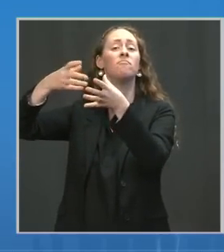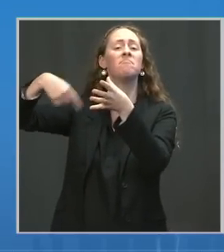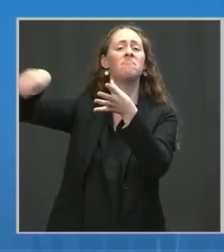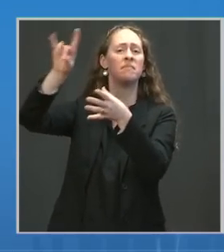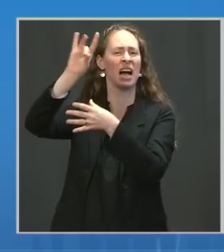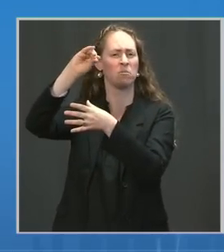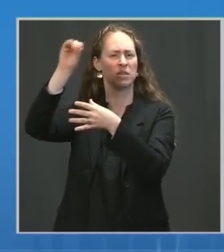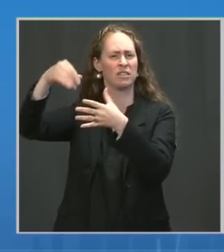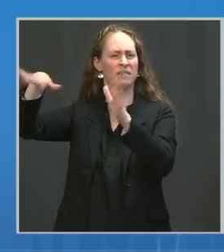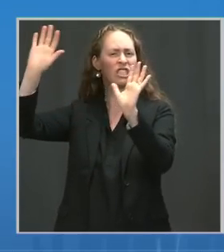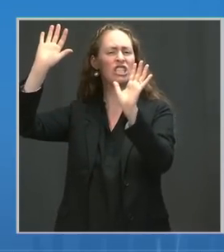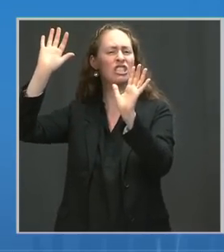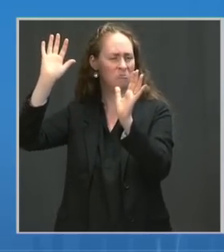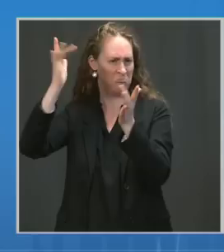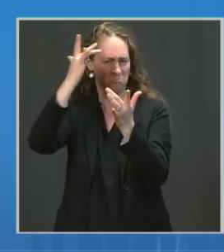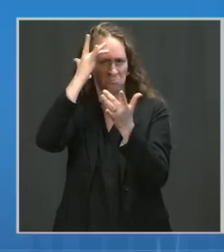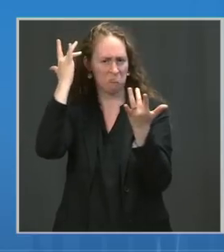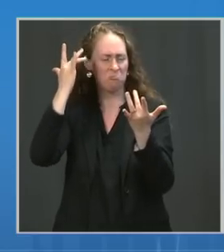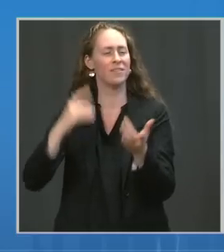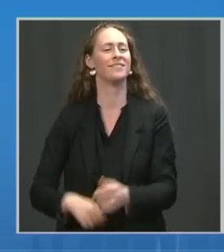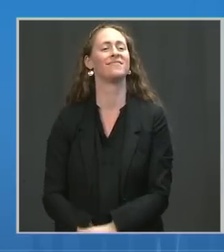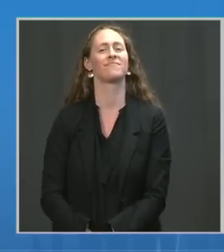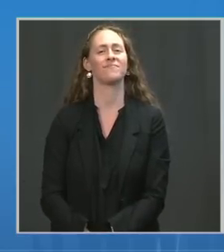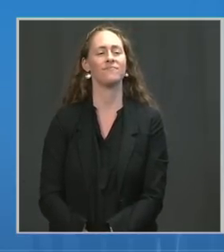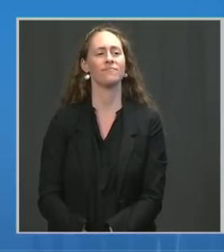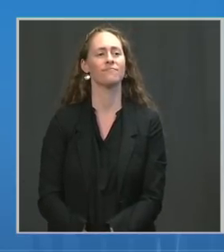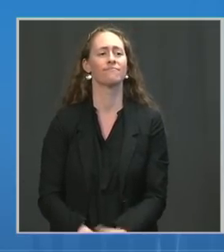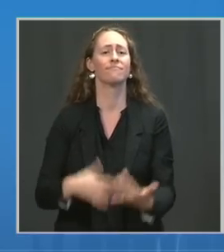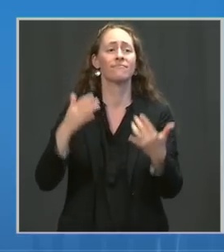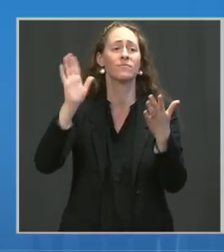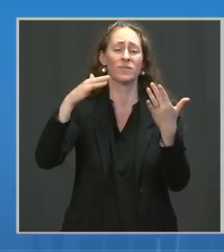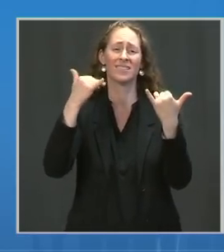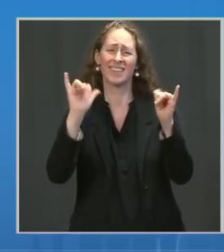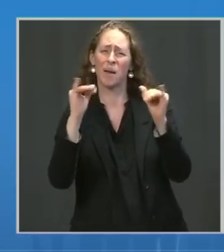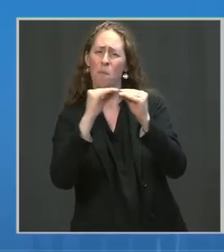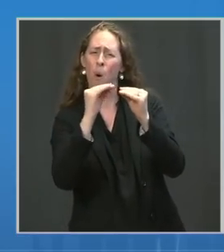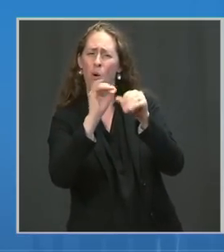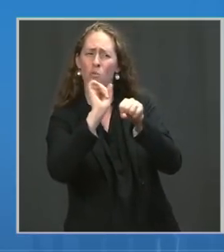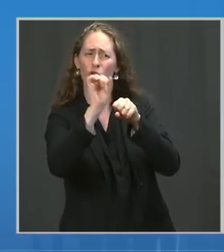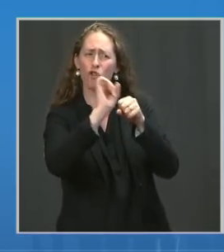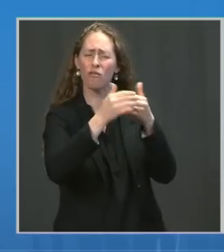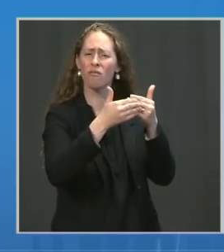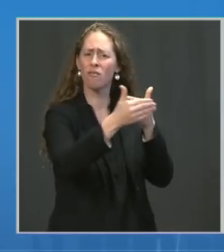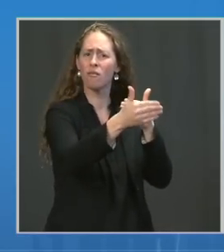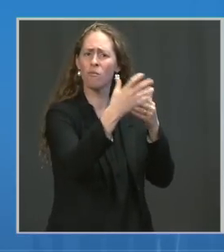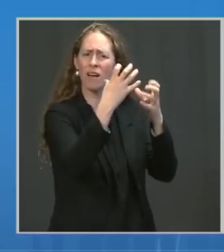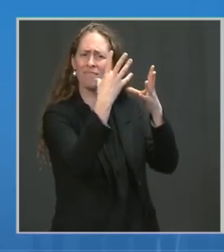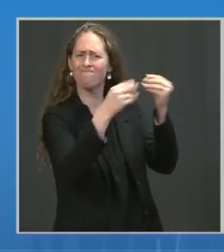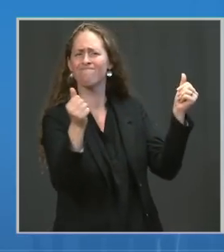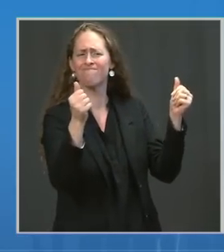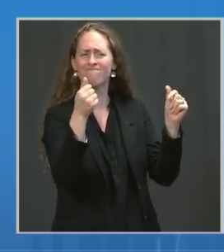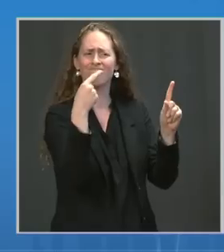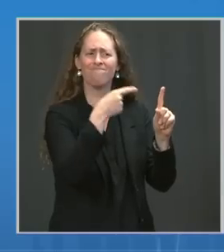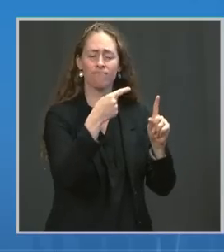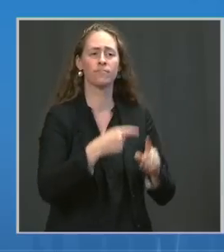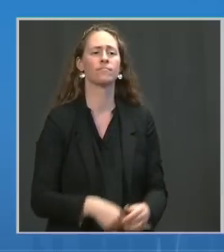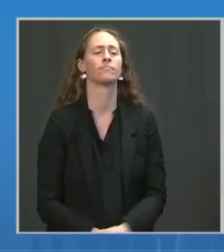But we have much more work to do to put this pandemic behind us. There are still about 90 million eligible Americans